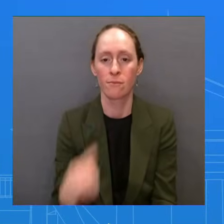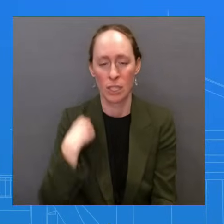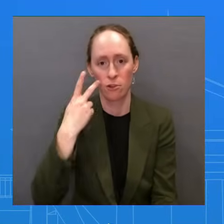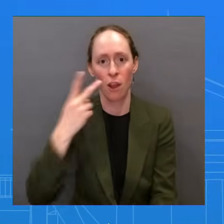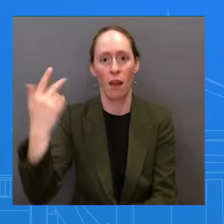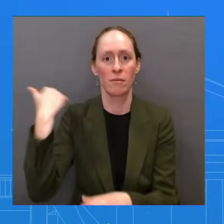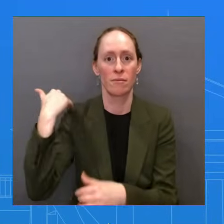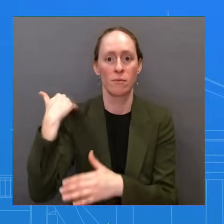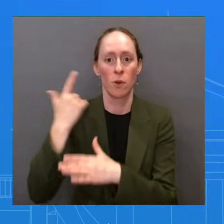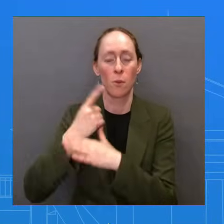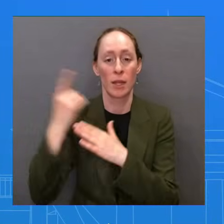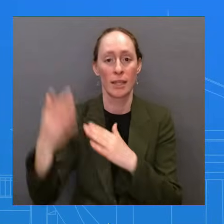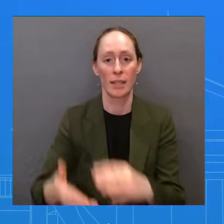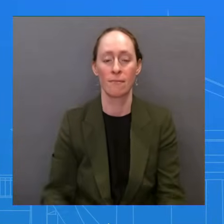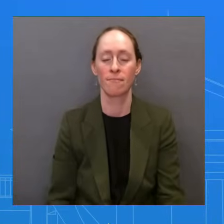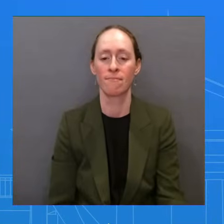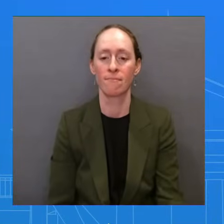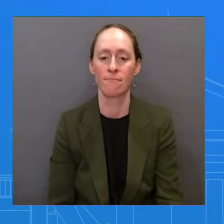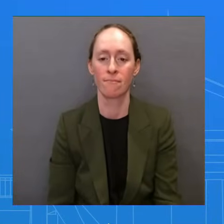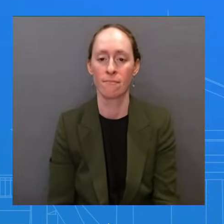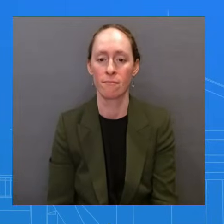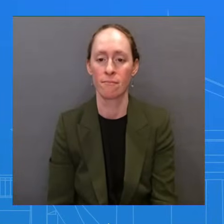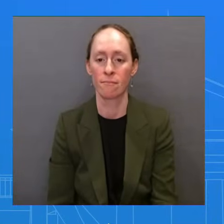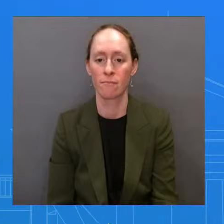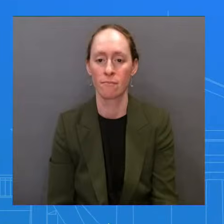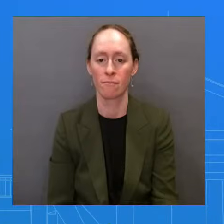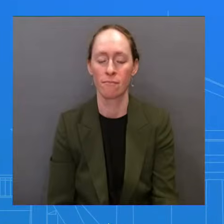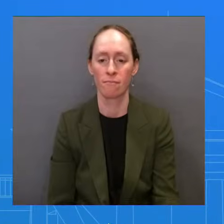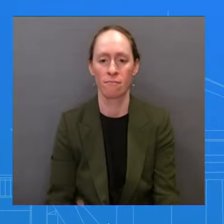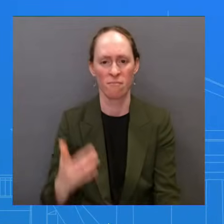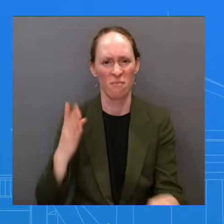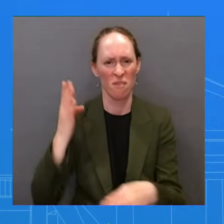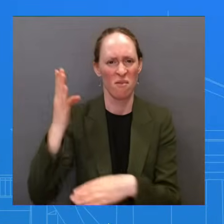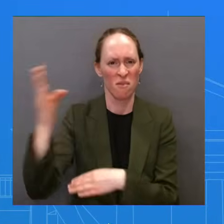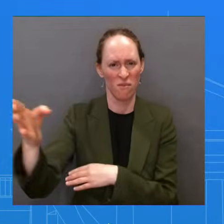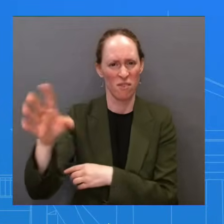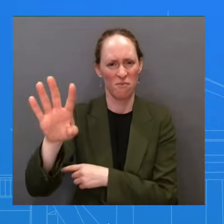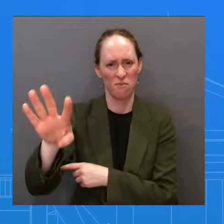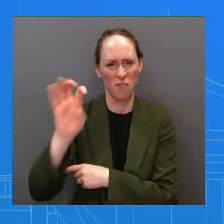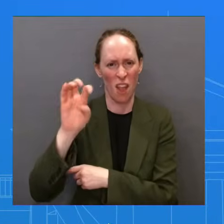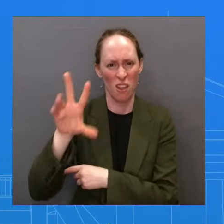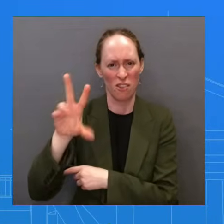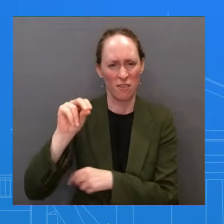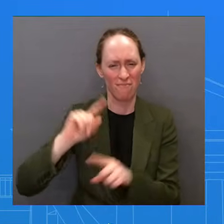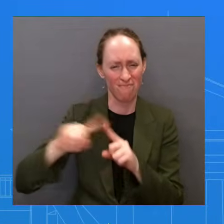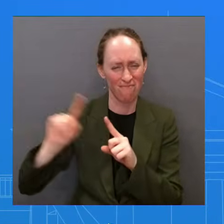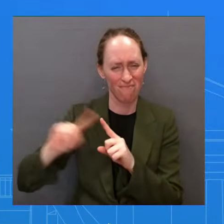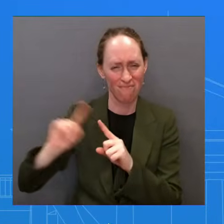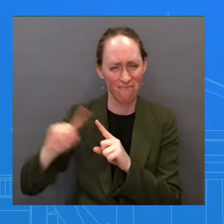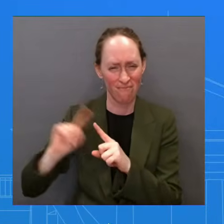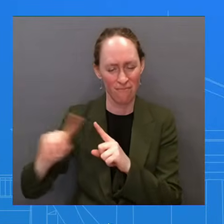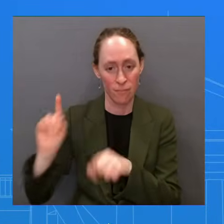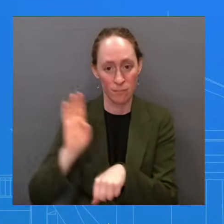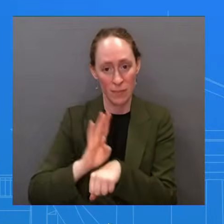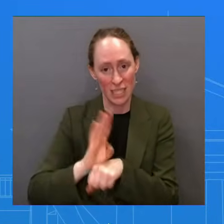calling on them to get this done. Four hundred and thirty businesses have called on Congress to get this done. So this is getting support out there.